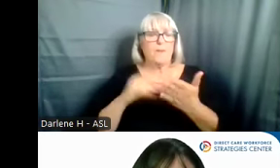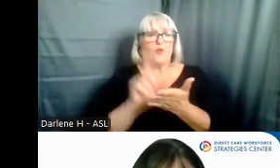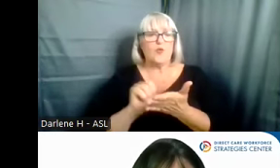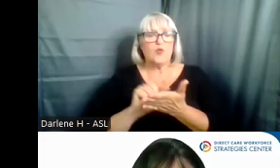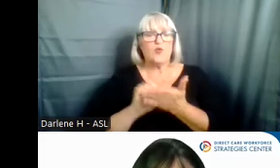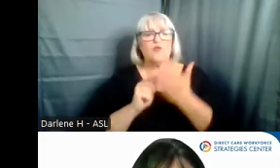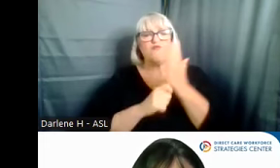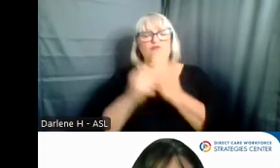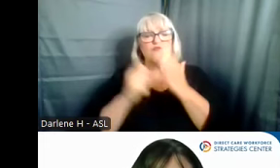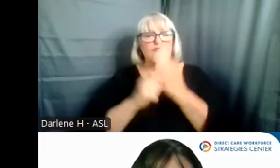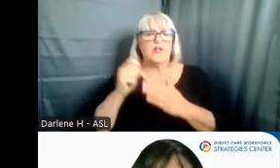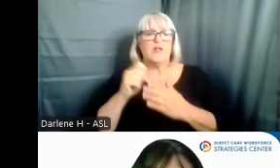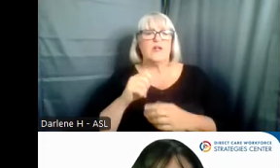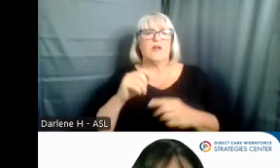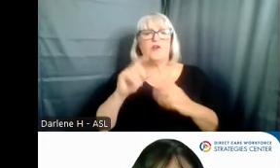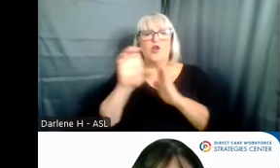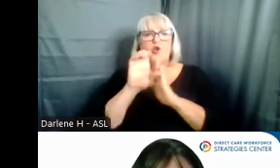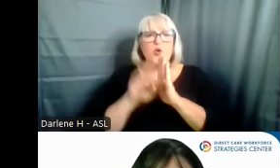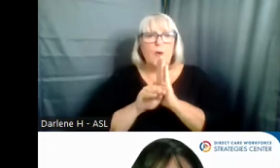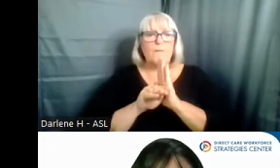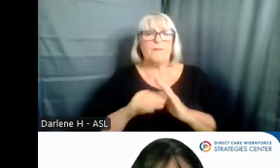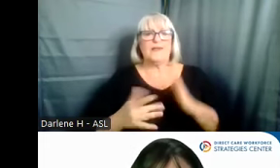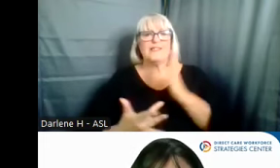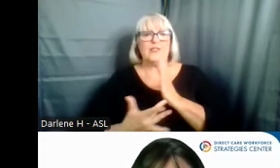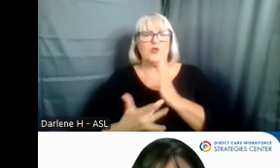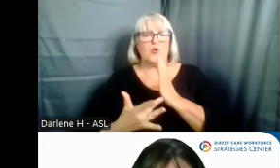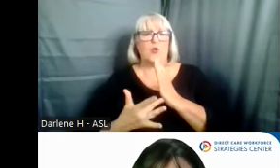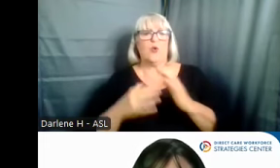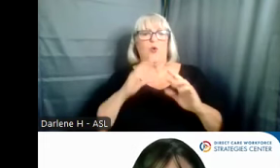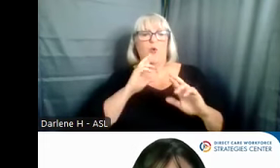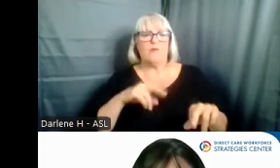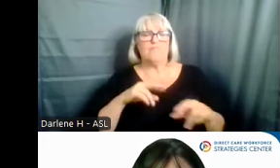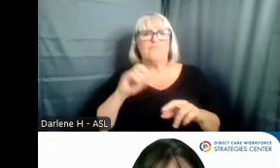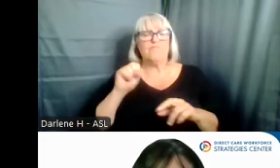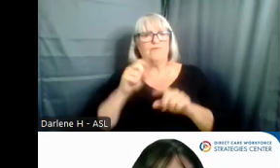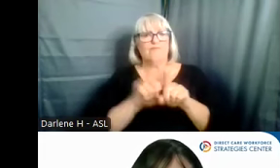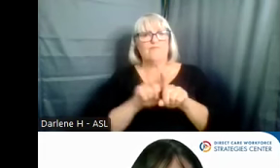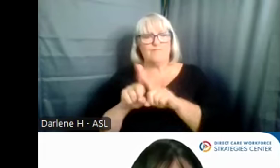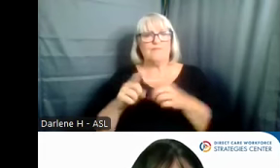technical reports, and she has co-authored books entitled Staff Recruitment, Retention